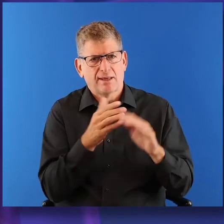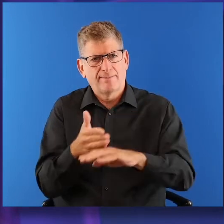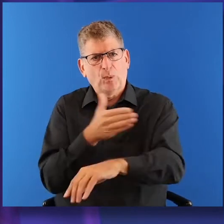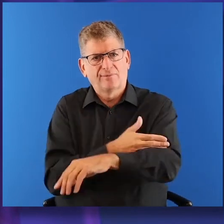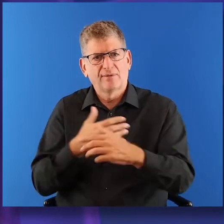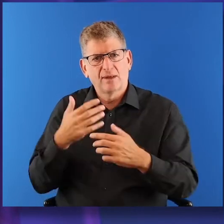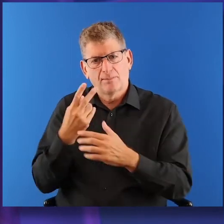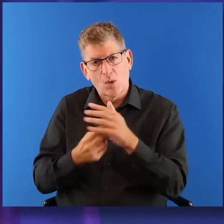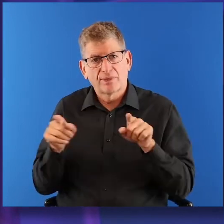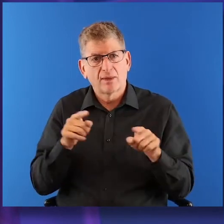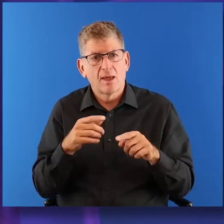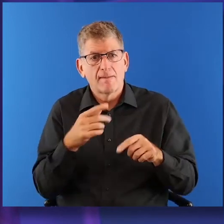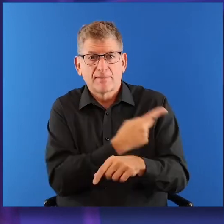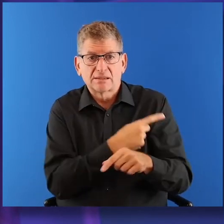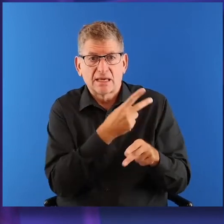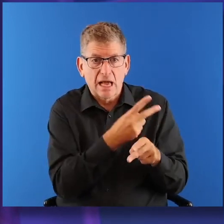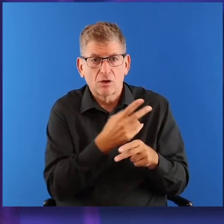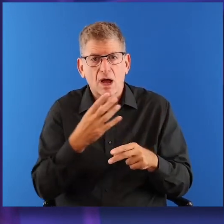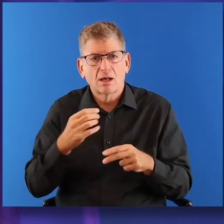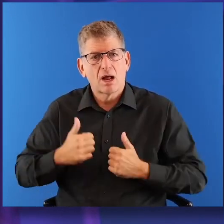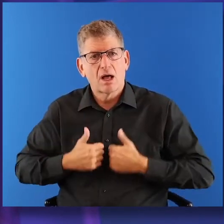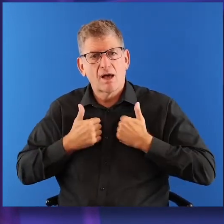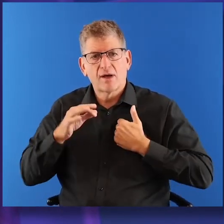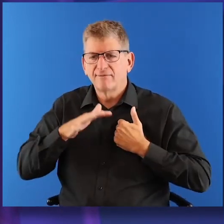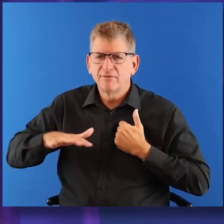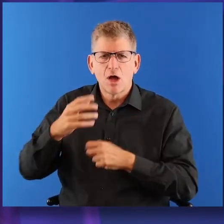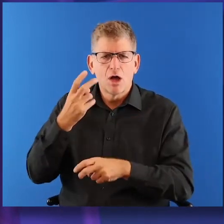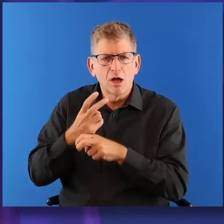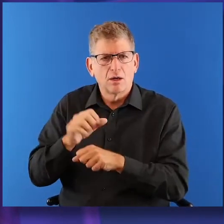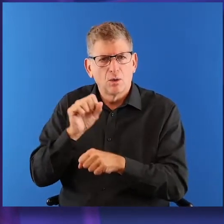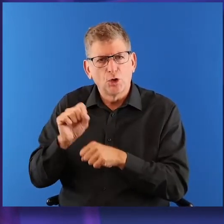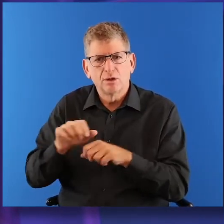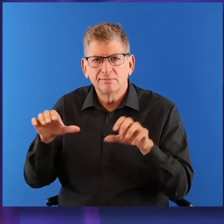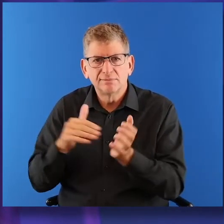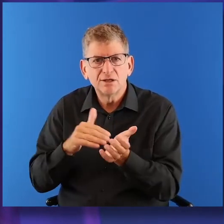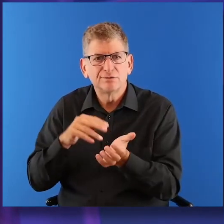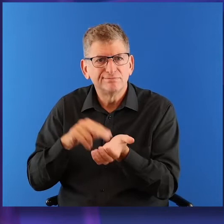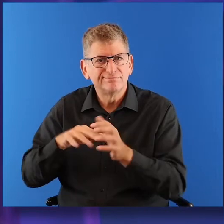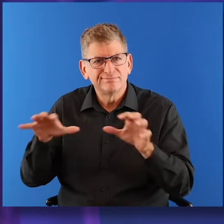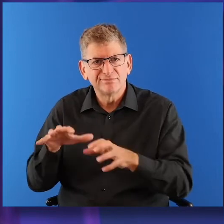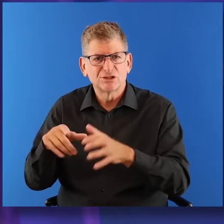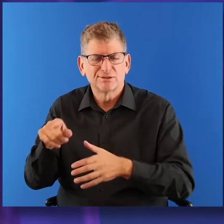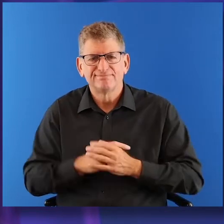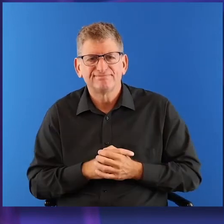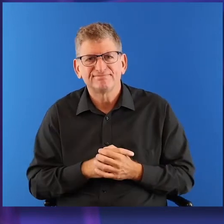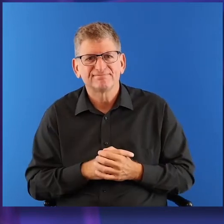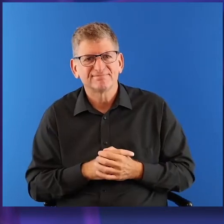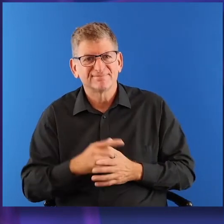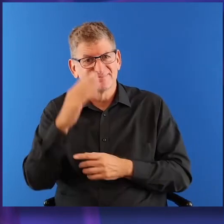the lives of hardworking practitioners. Hi everyone, my name is Greg Moore.